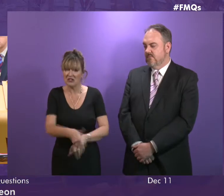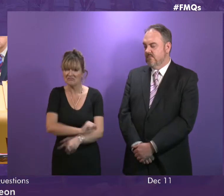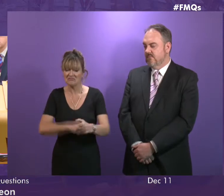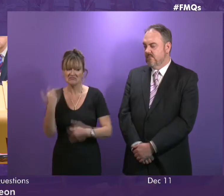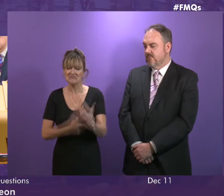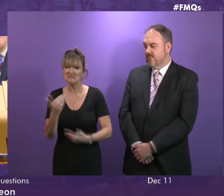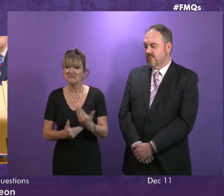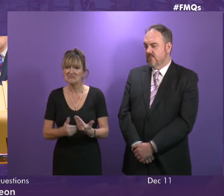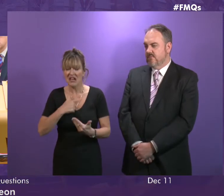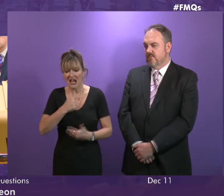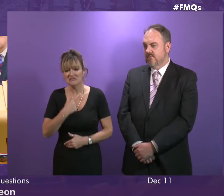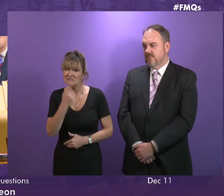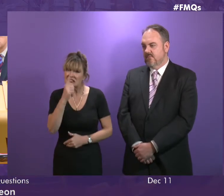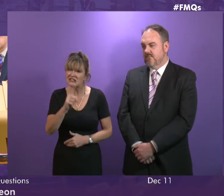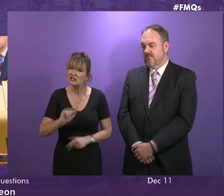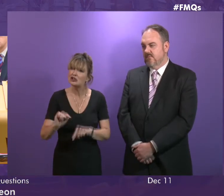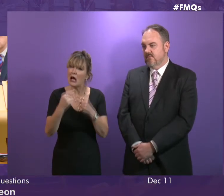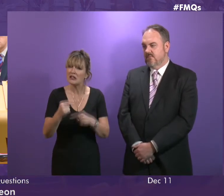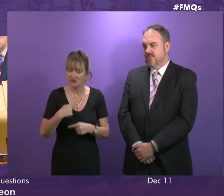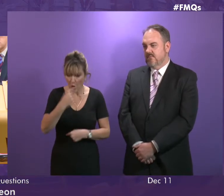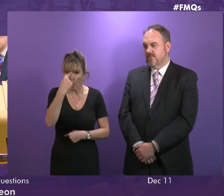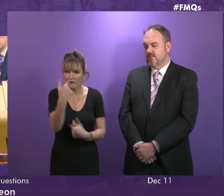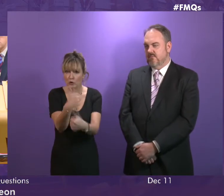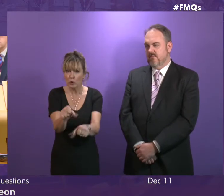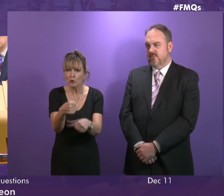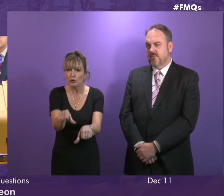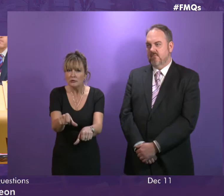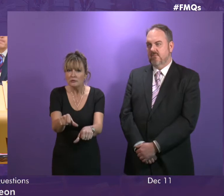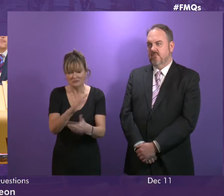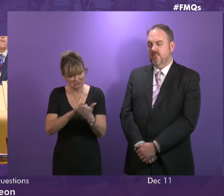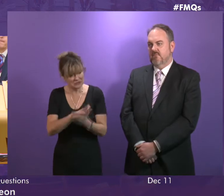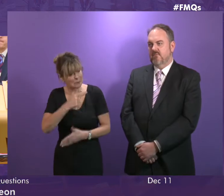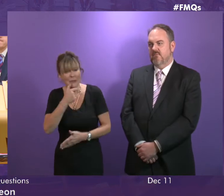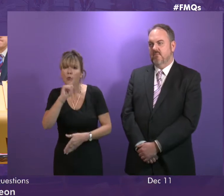NHS and bringing to bear the solutions that the people who work in our NHS and the patients